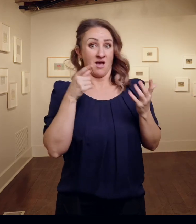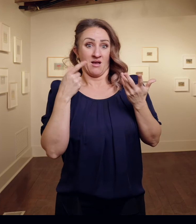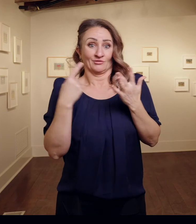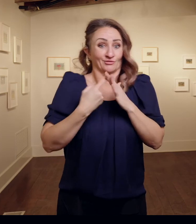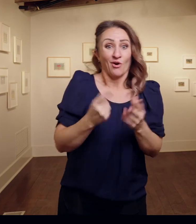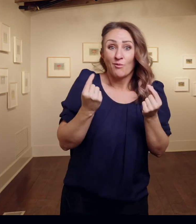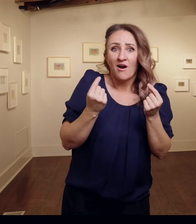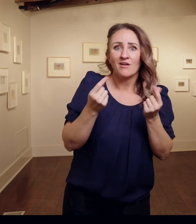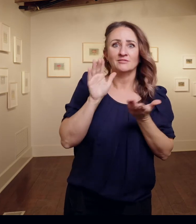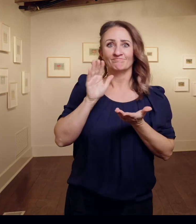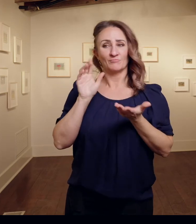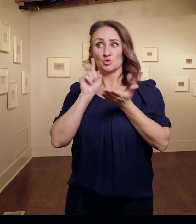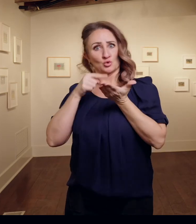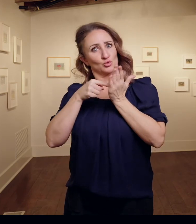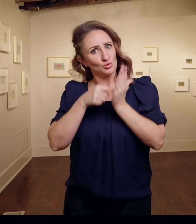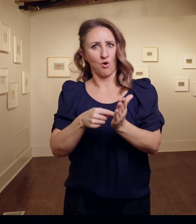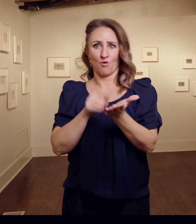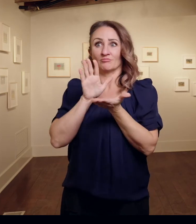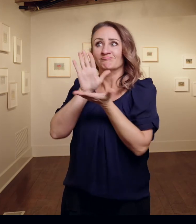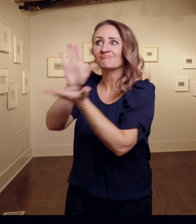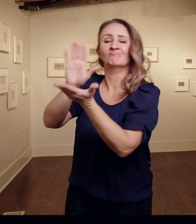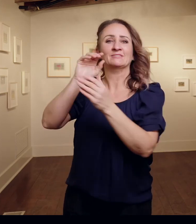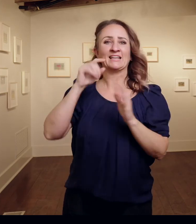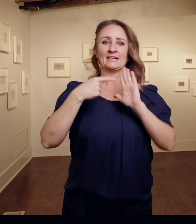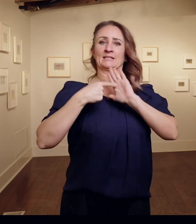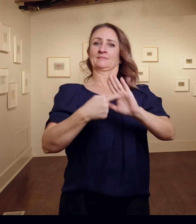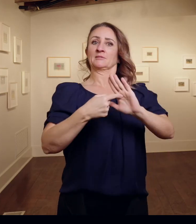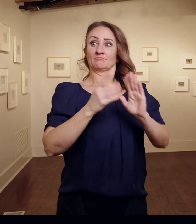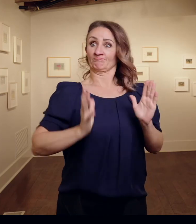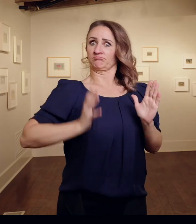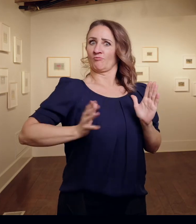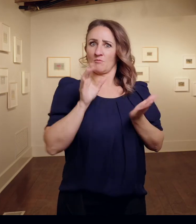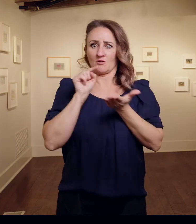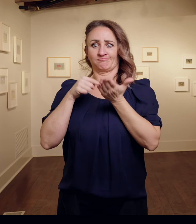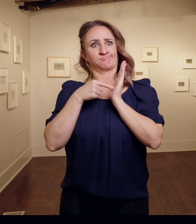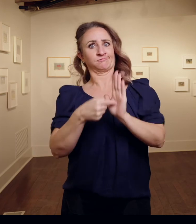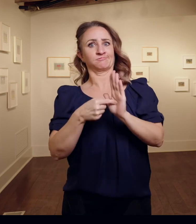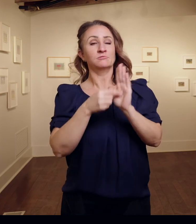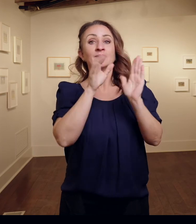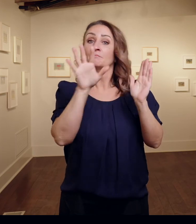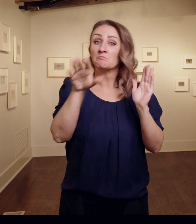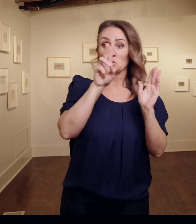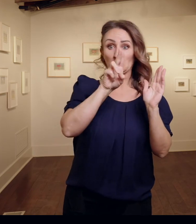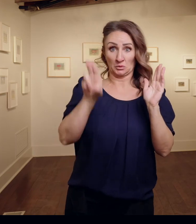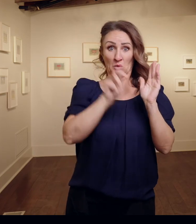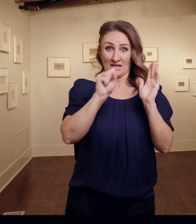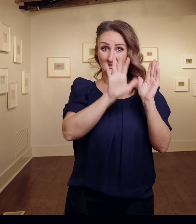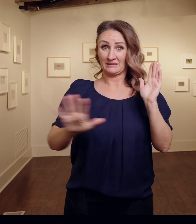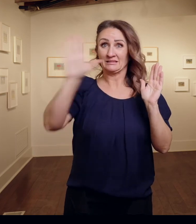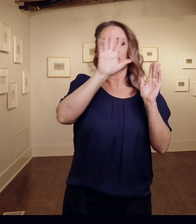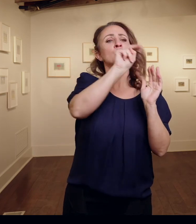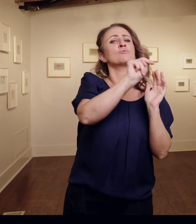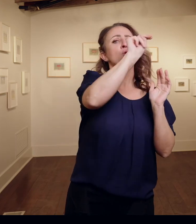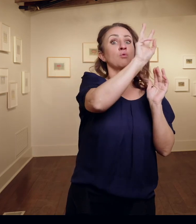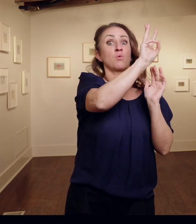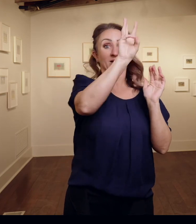His art left a powerful impression, inspiring several solo exhibitions, including two at the Boise Art Museum.